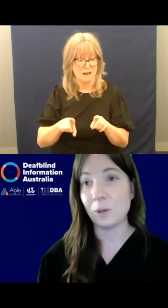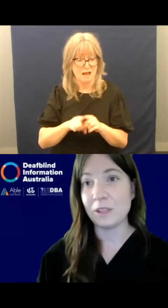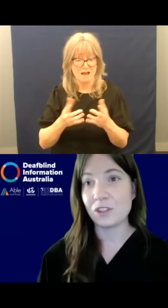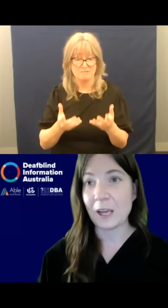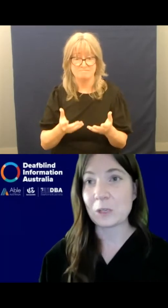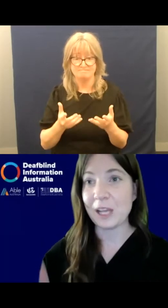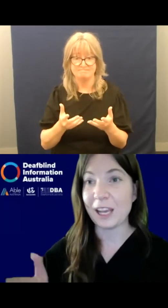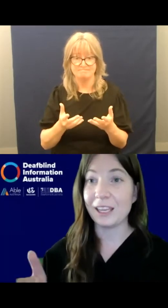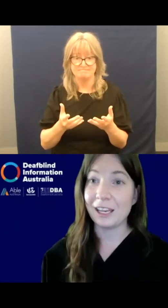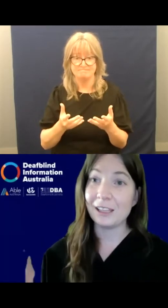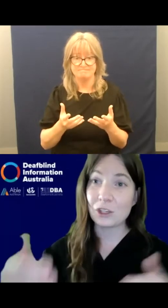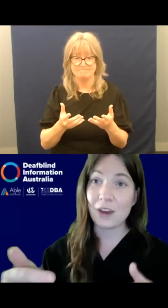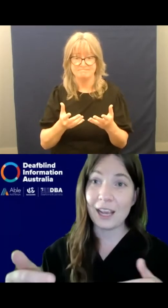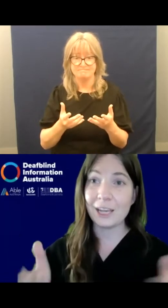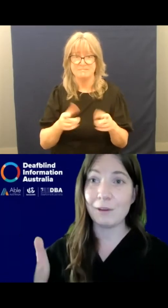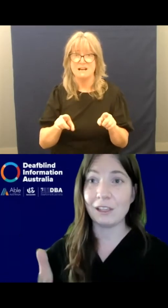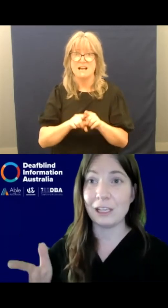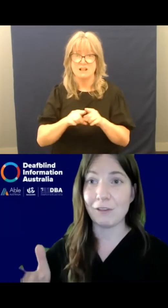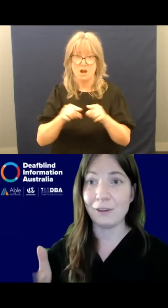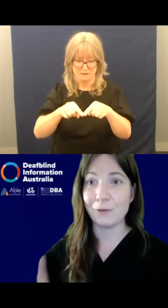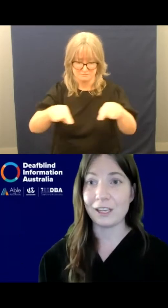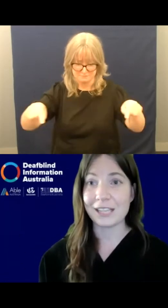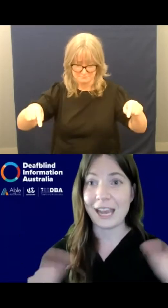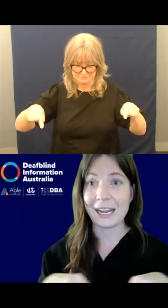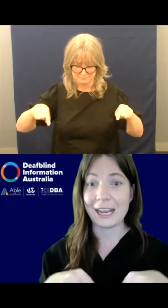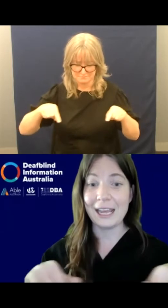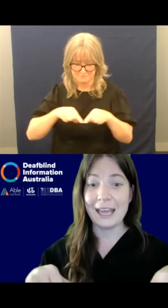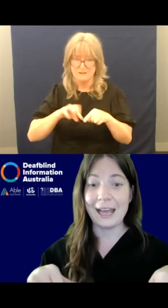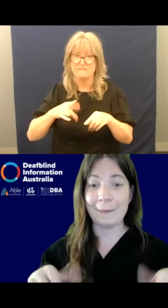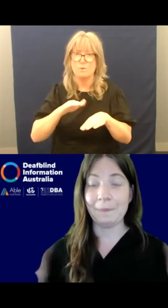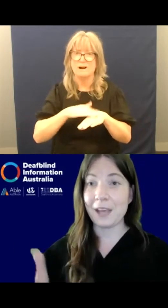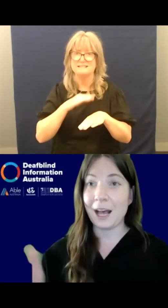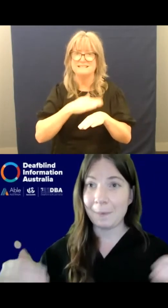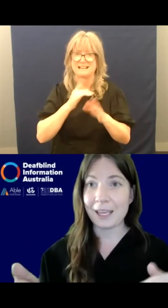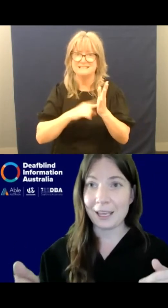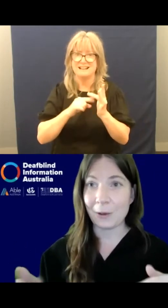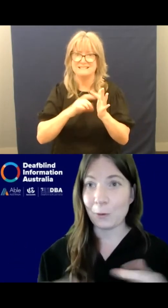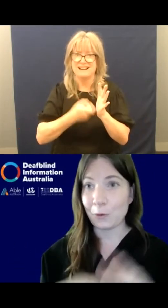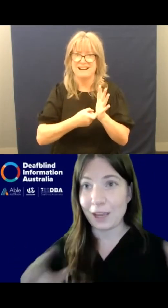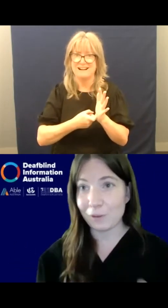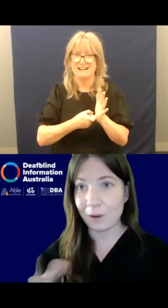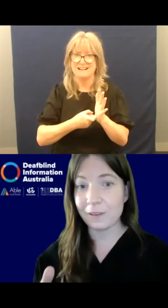strange, but like a kitty litter tray can be great for containing the art making or creative process.